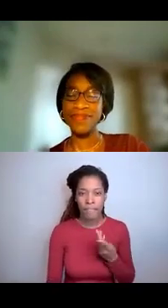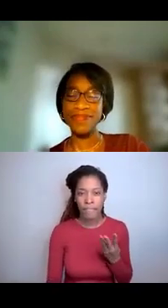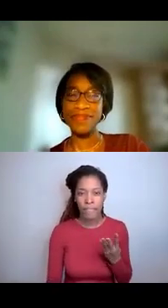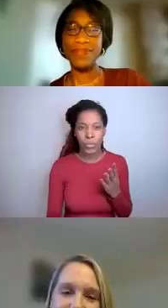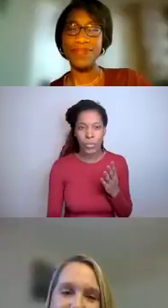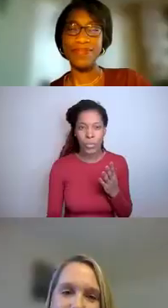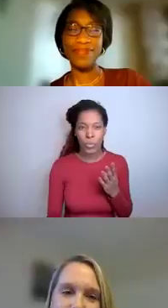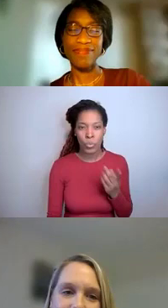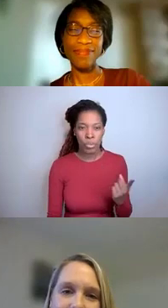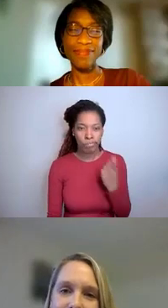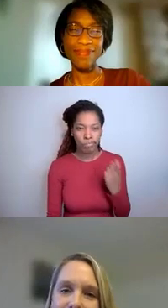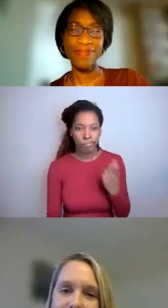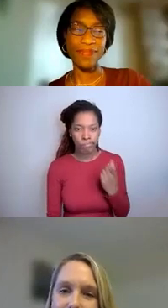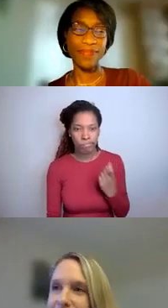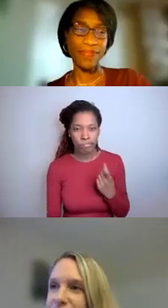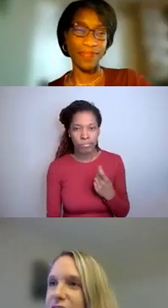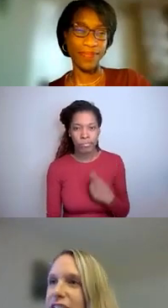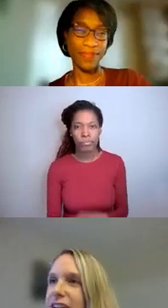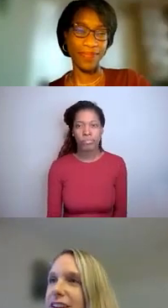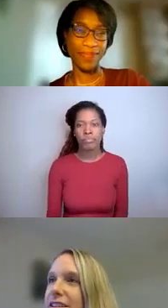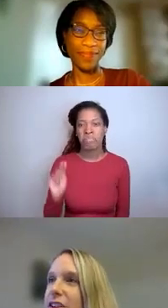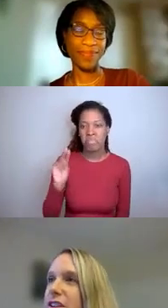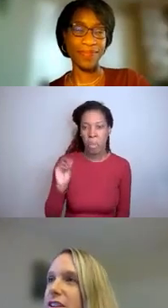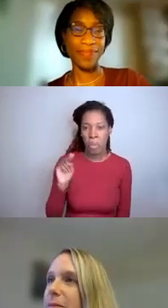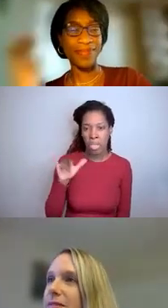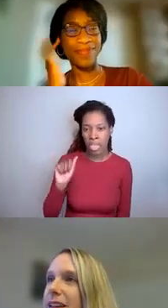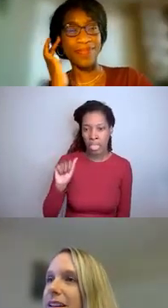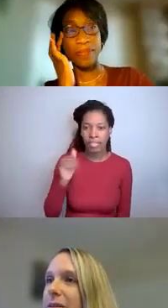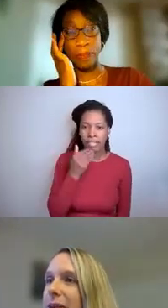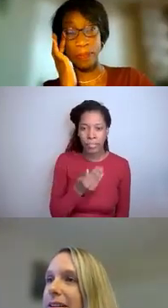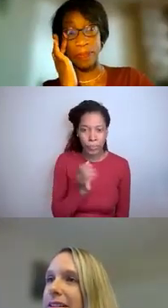and so I'm going to start launching them at you all.